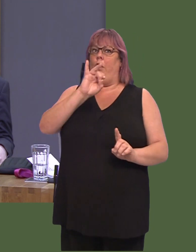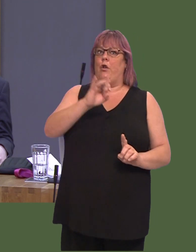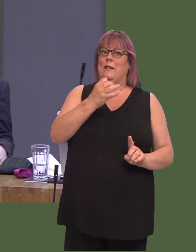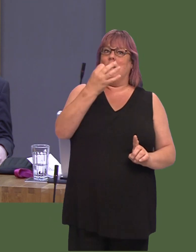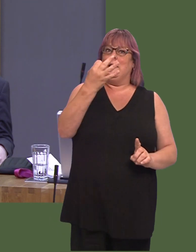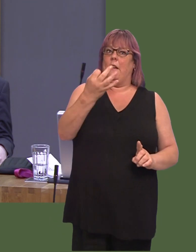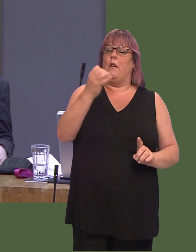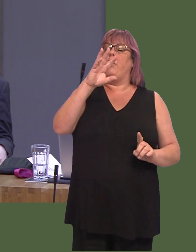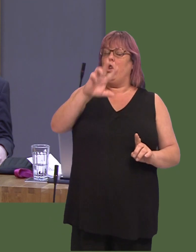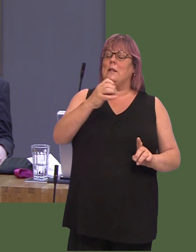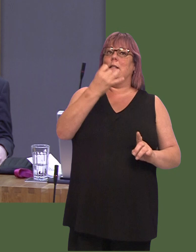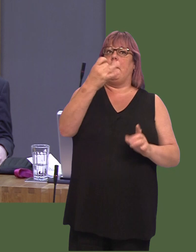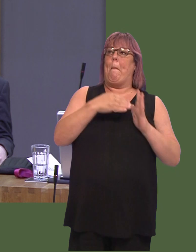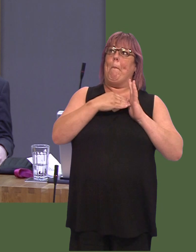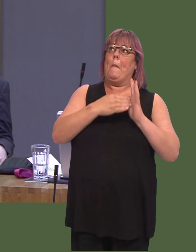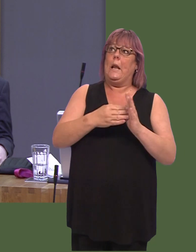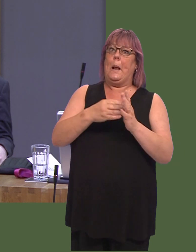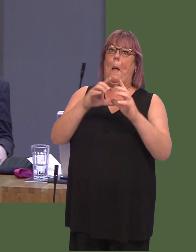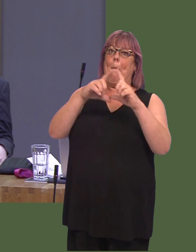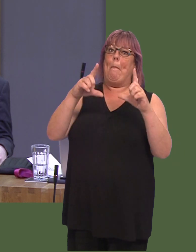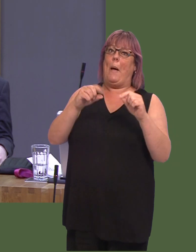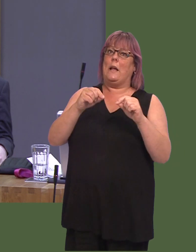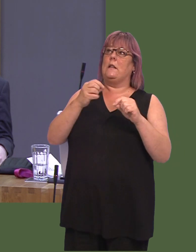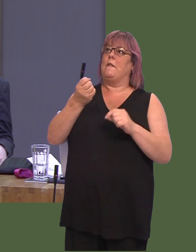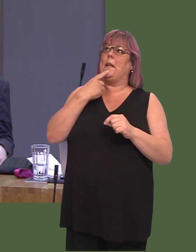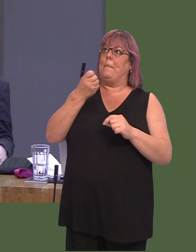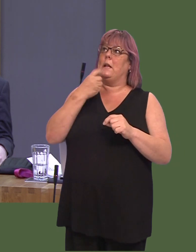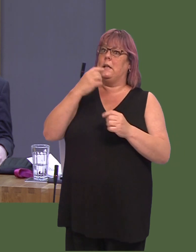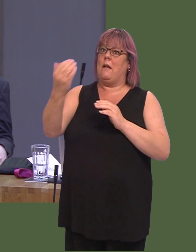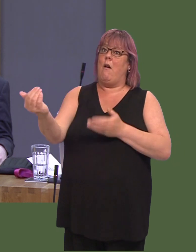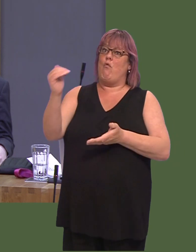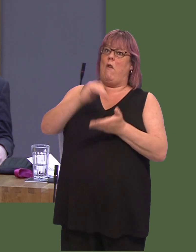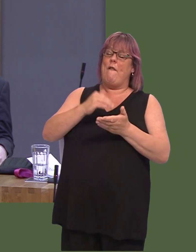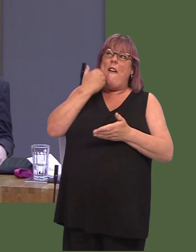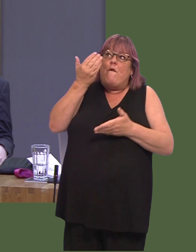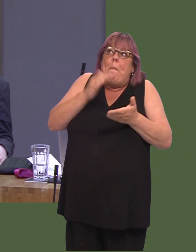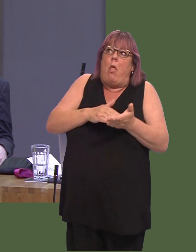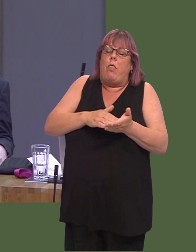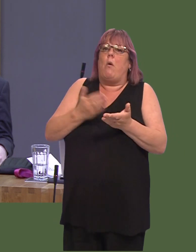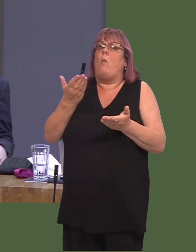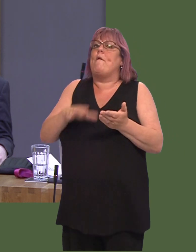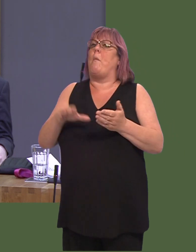Thirty-seven million patient packets of medicines are imported into the UK from the EU every single month.